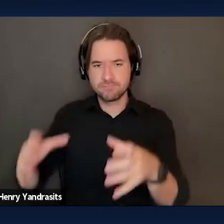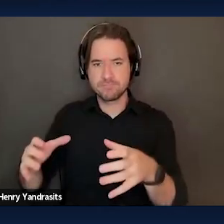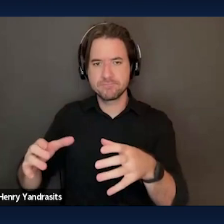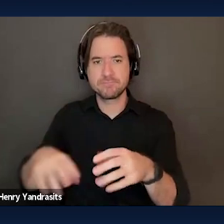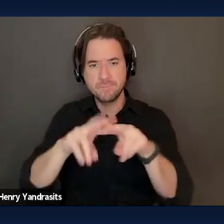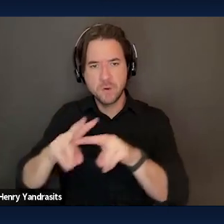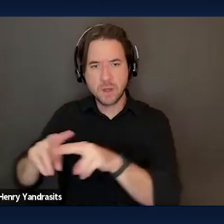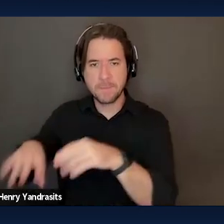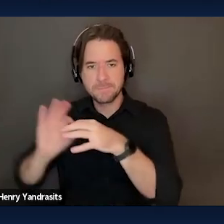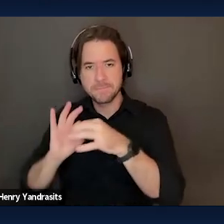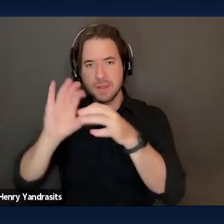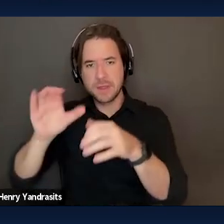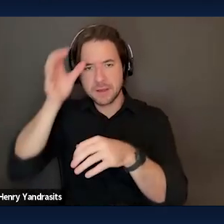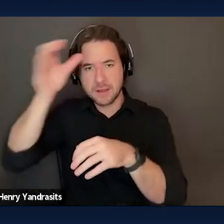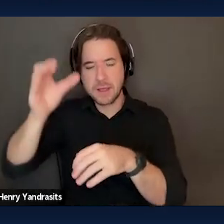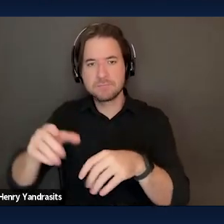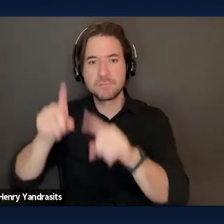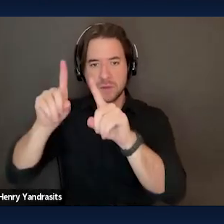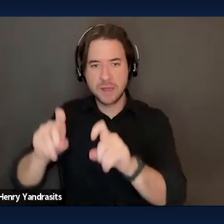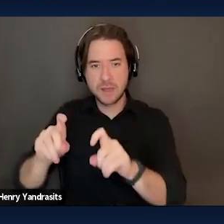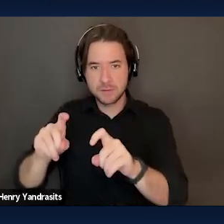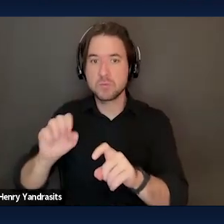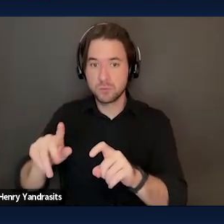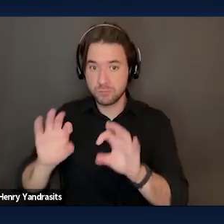You test that, and then you do that again for the next concept group.